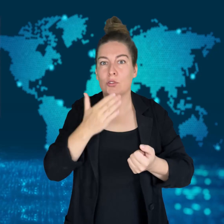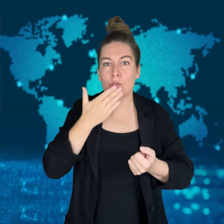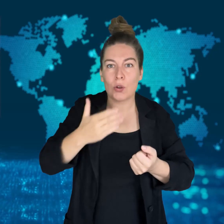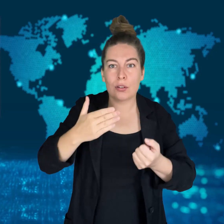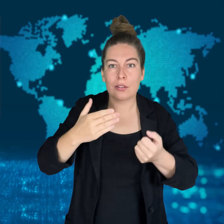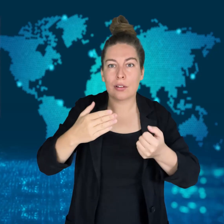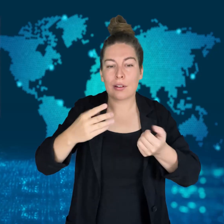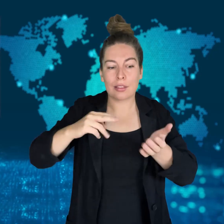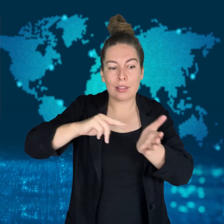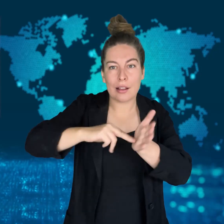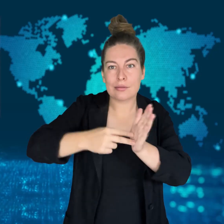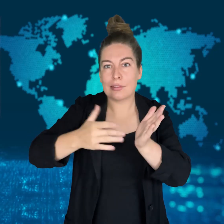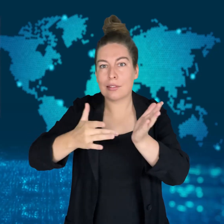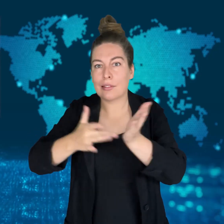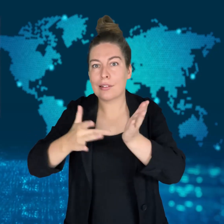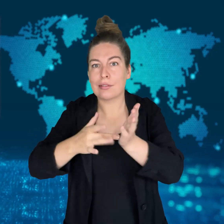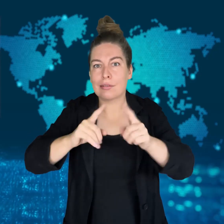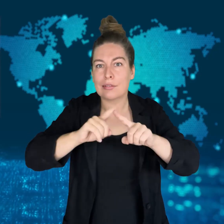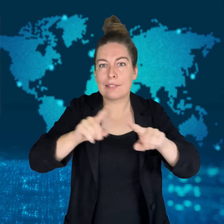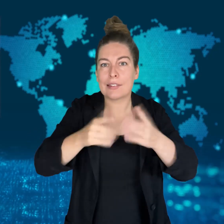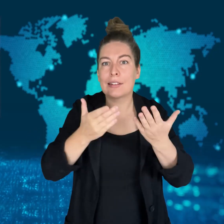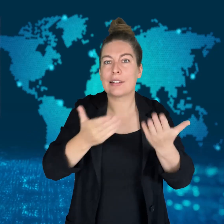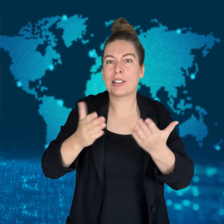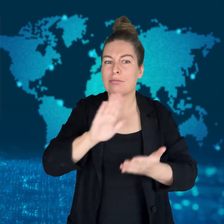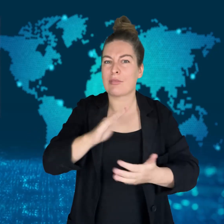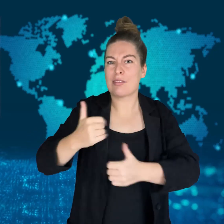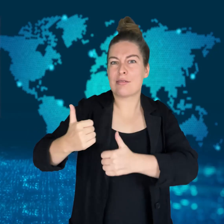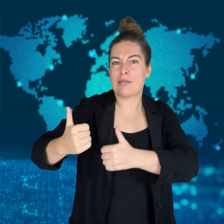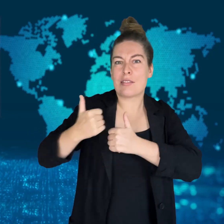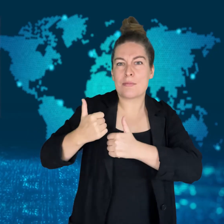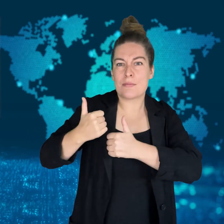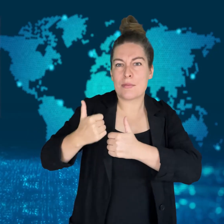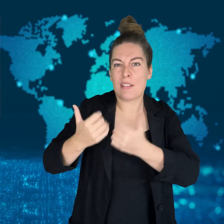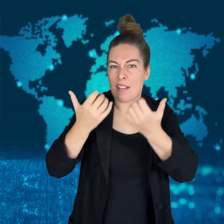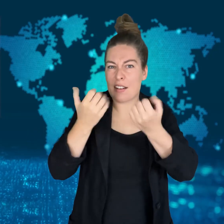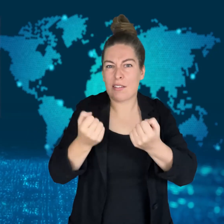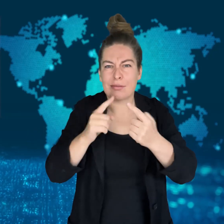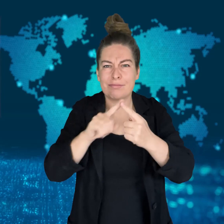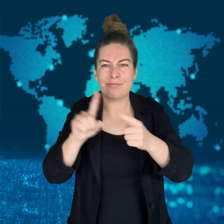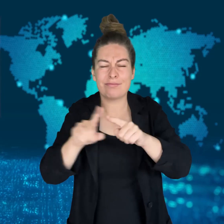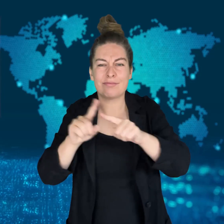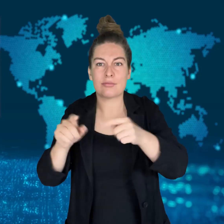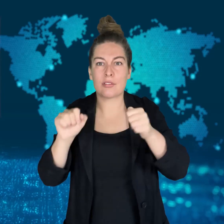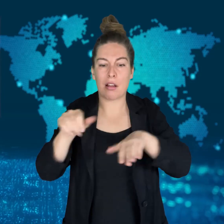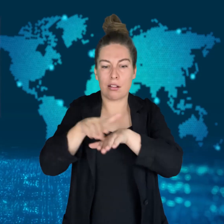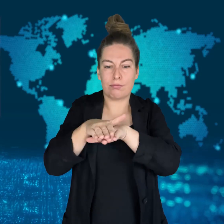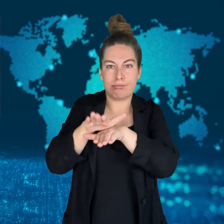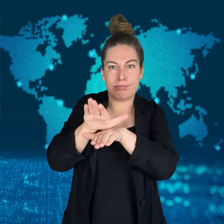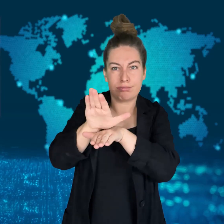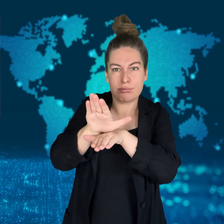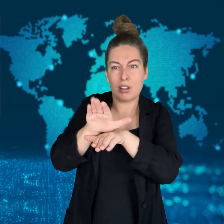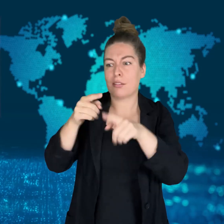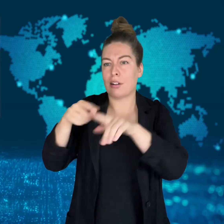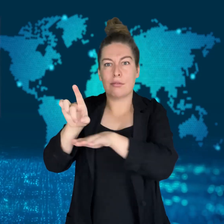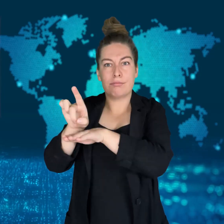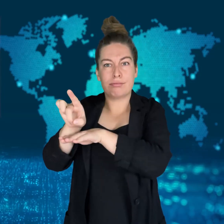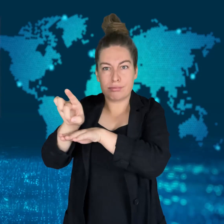the drones when they entered the Kyiv region.